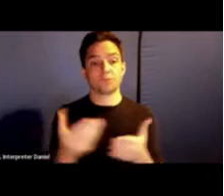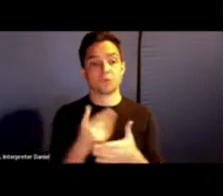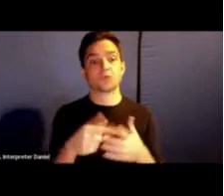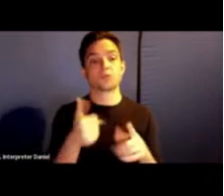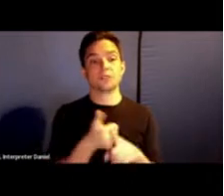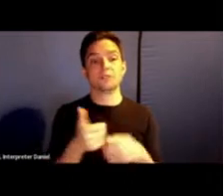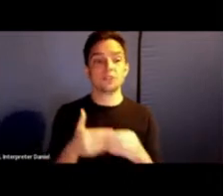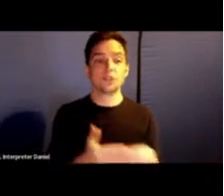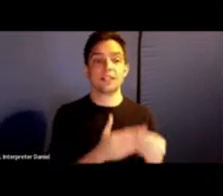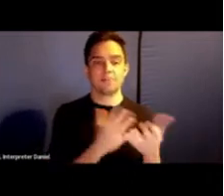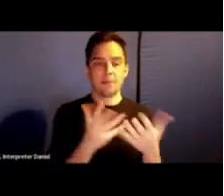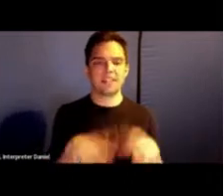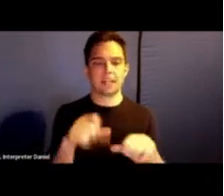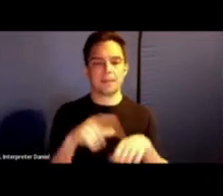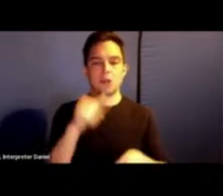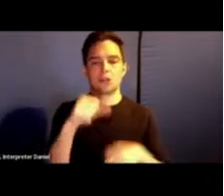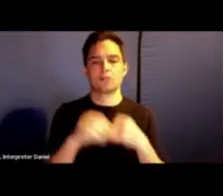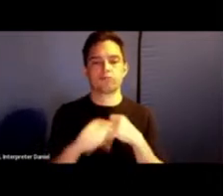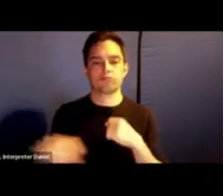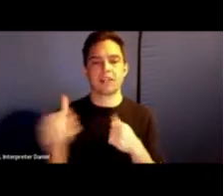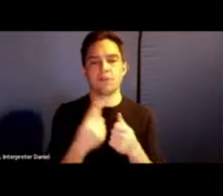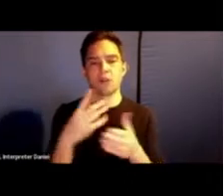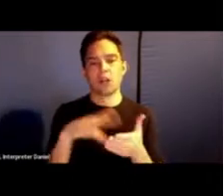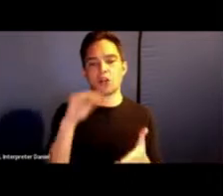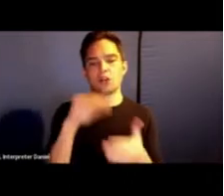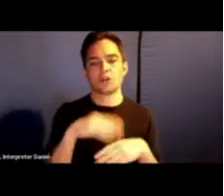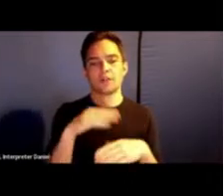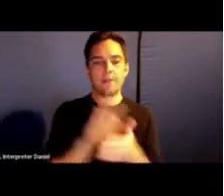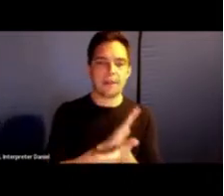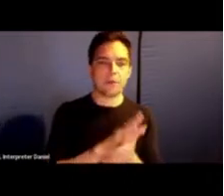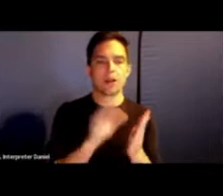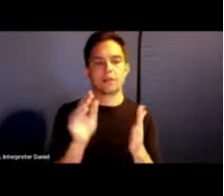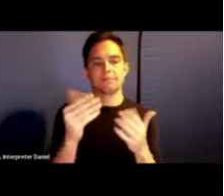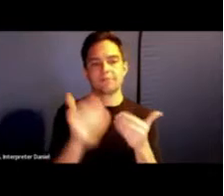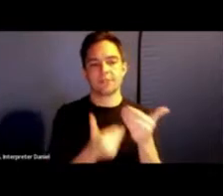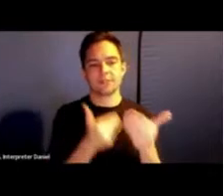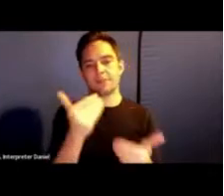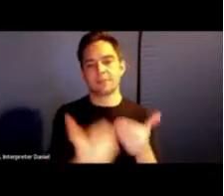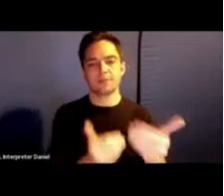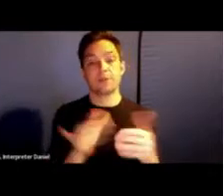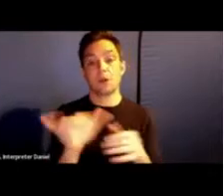longer as everyone learns all this paperwork and steps Also, it's gonna depend on where the